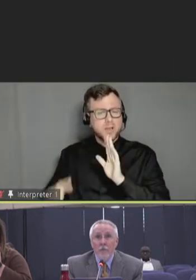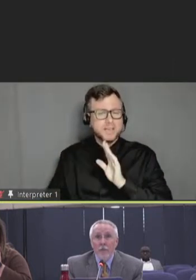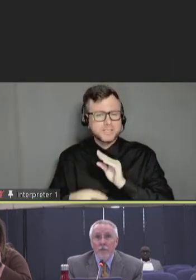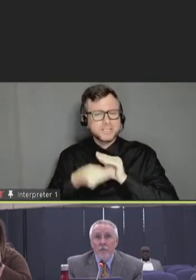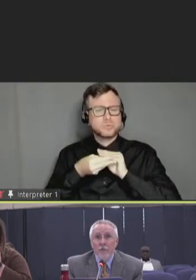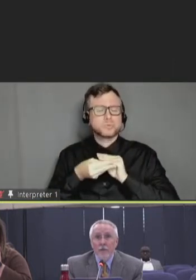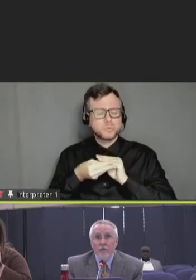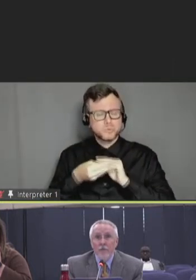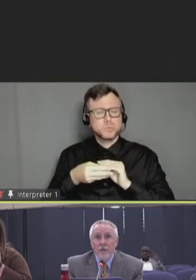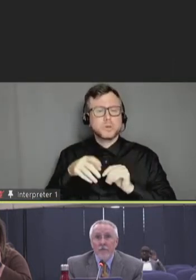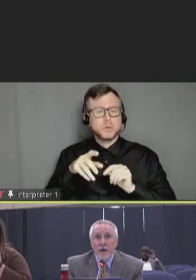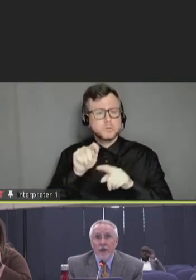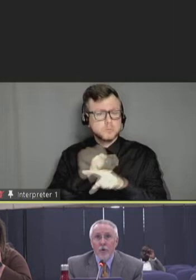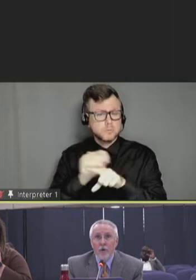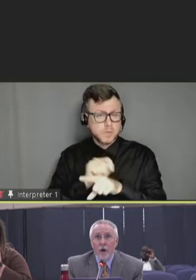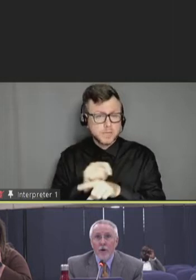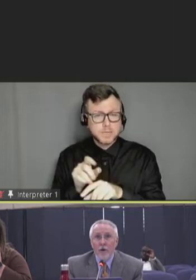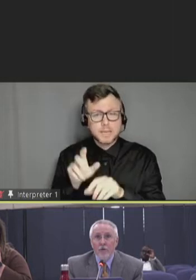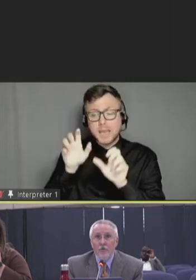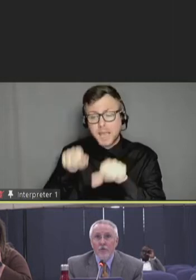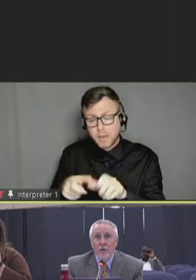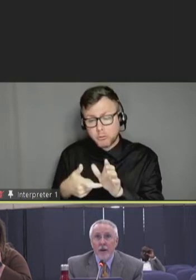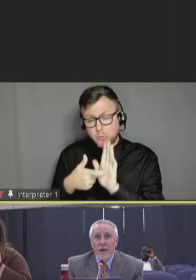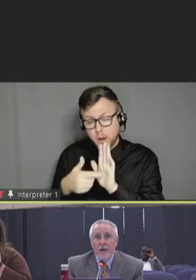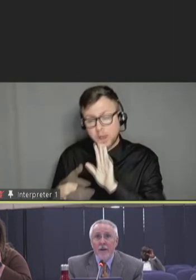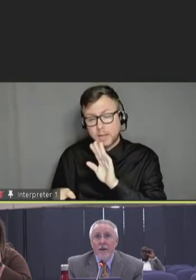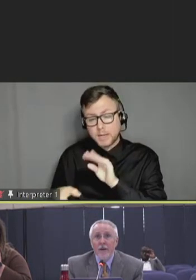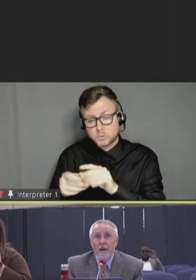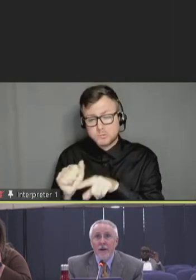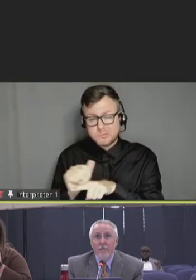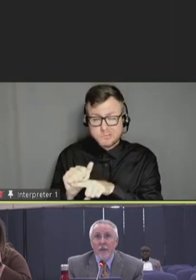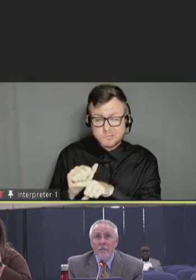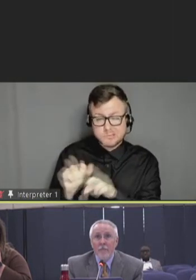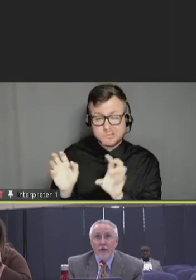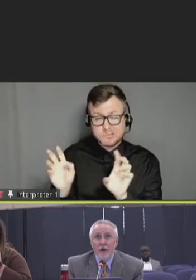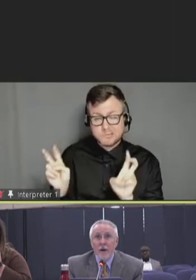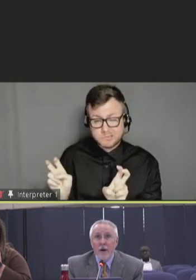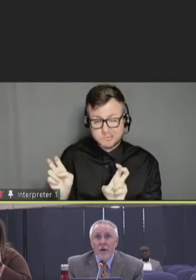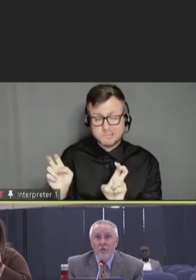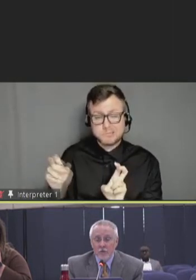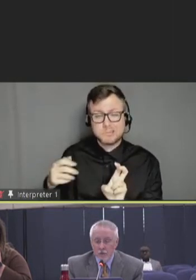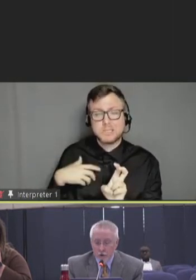Probably instead of, "Can require additional training," might be, "Additional training